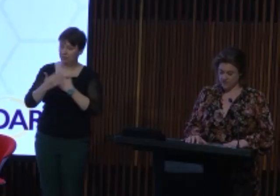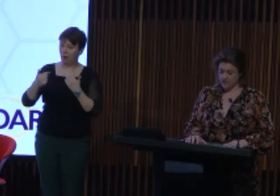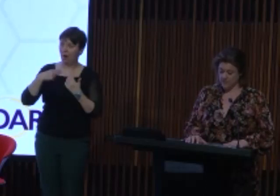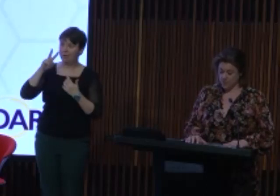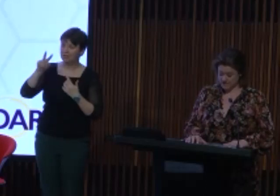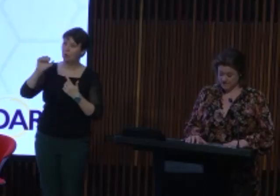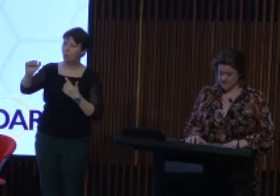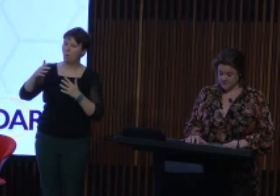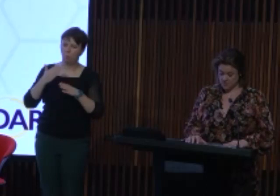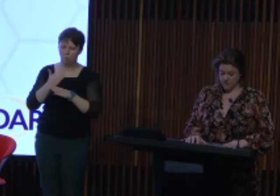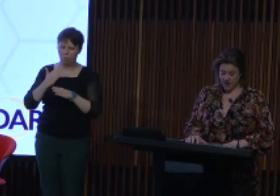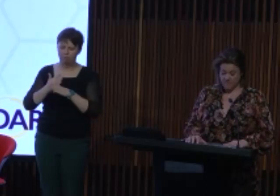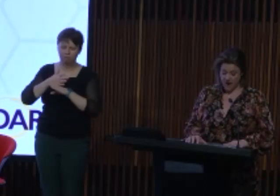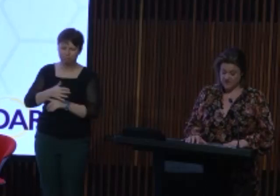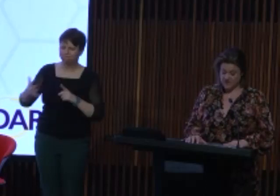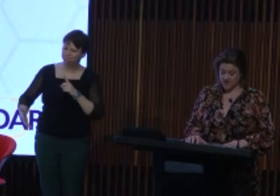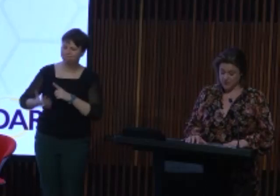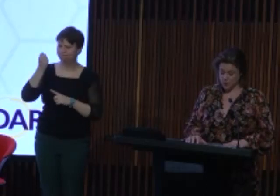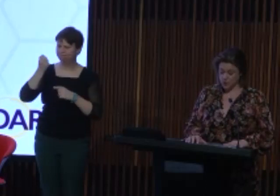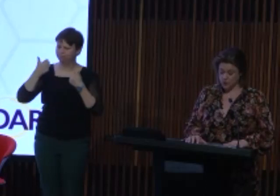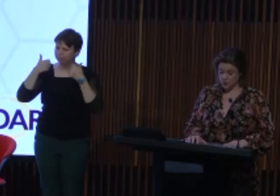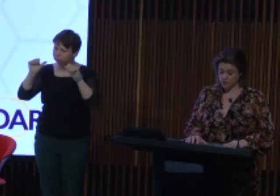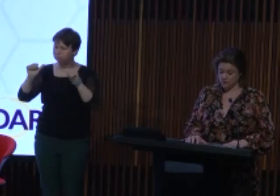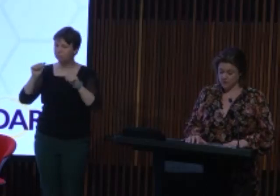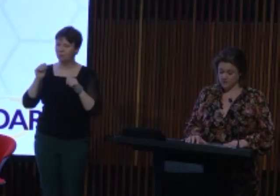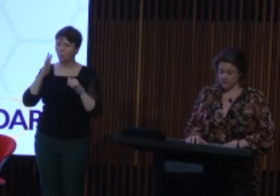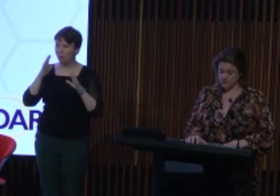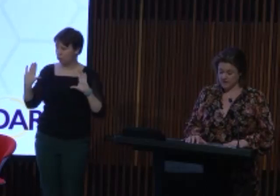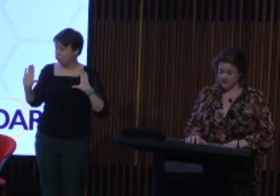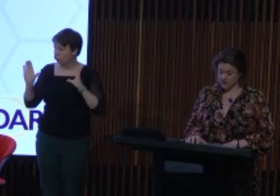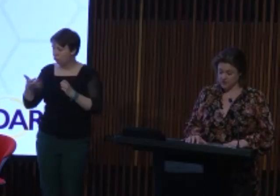the big win when they have banded together to work towards responding to the many issues